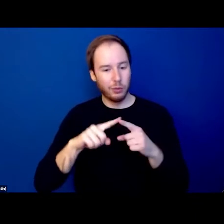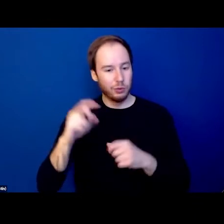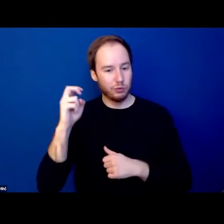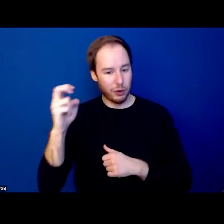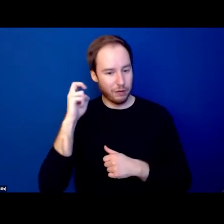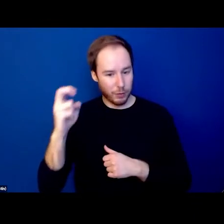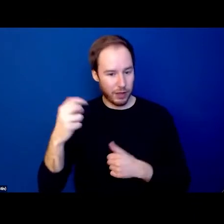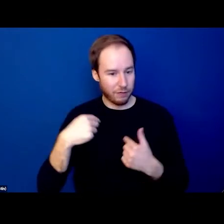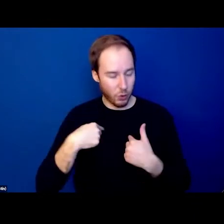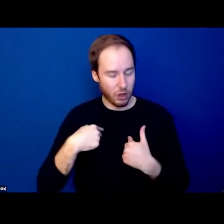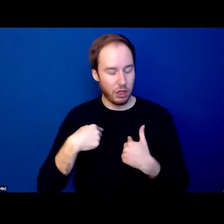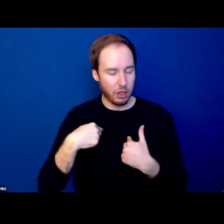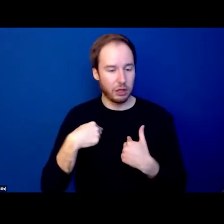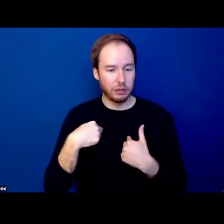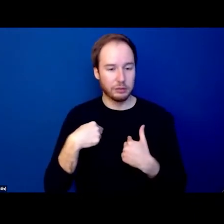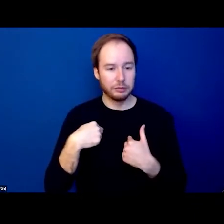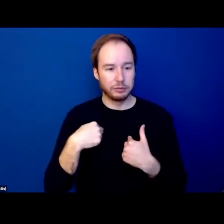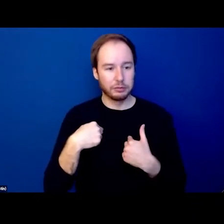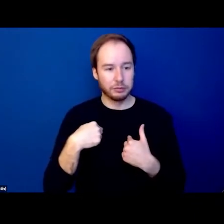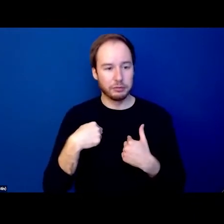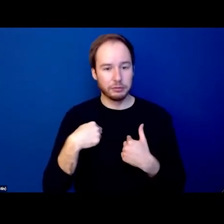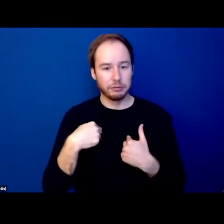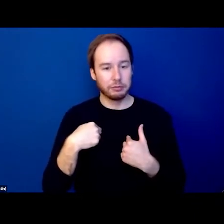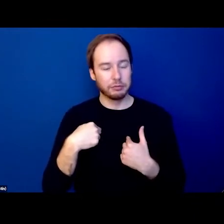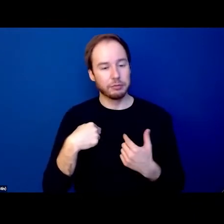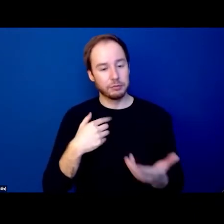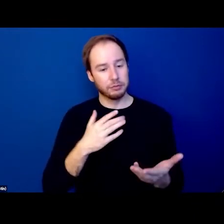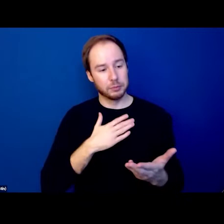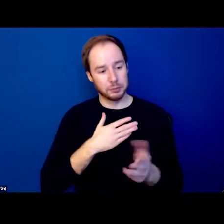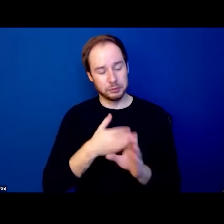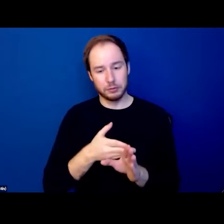And as far as my previous life,